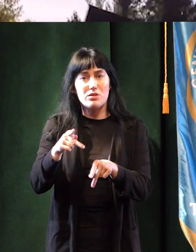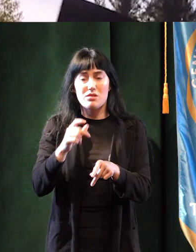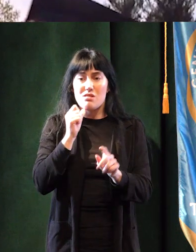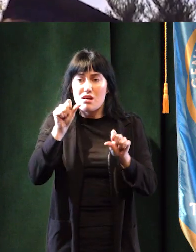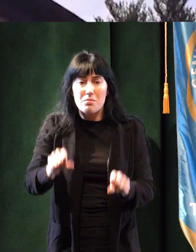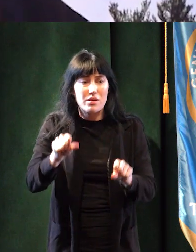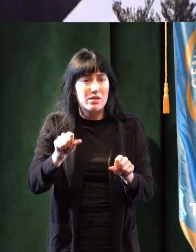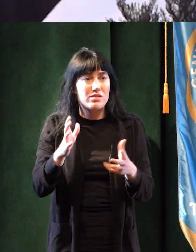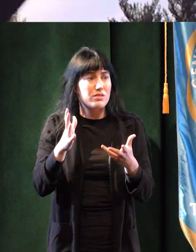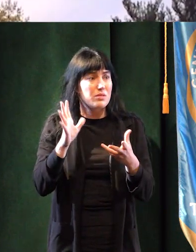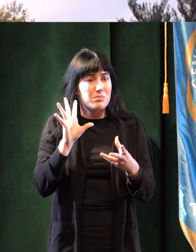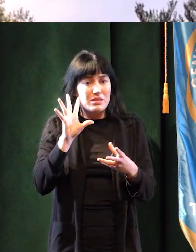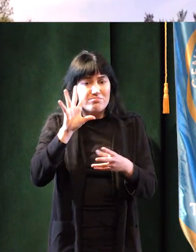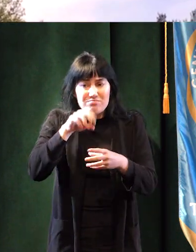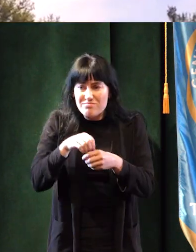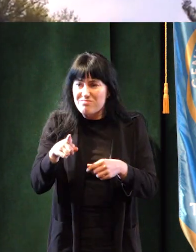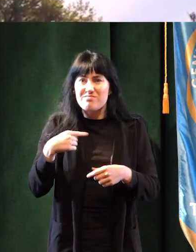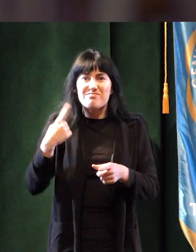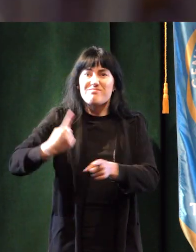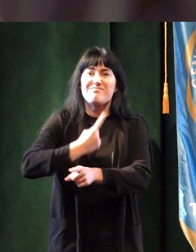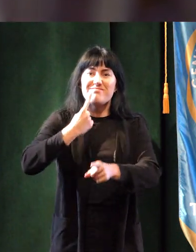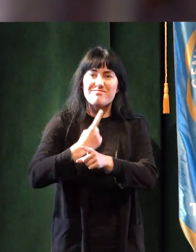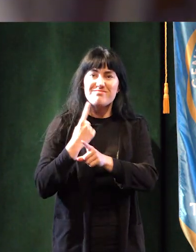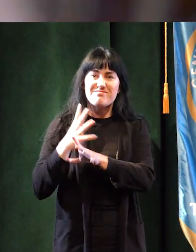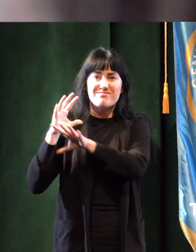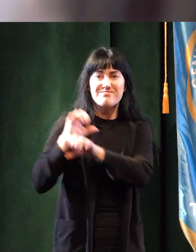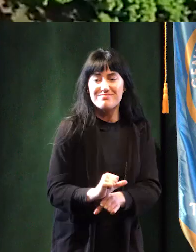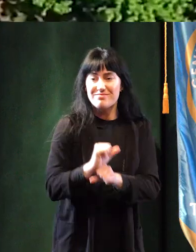inability to be part of the glorious ritual of walking across the stage at